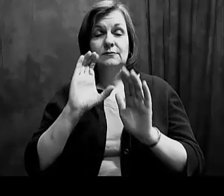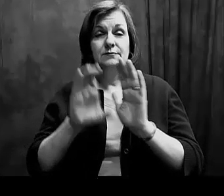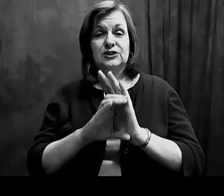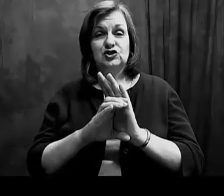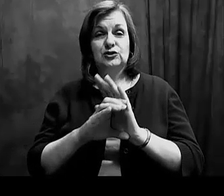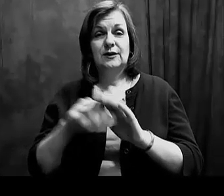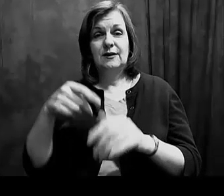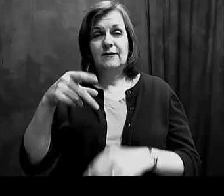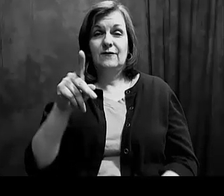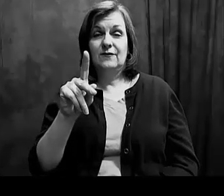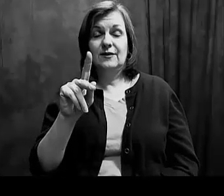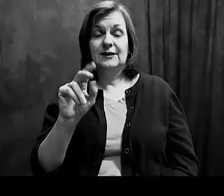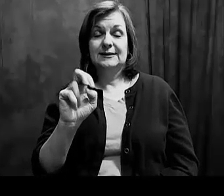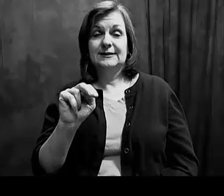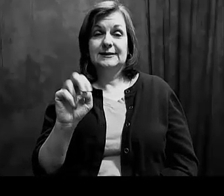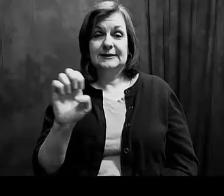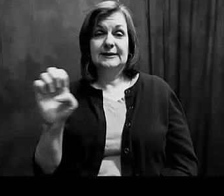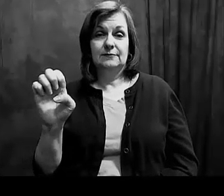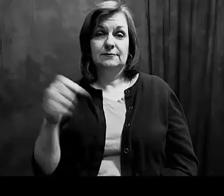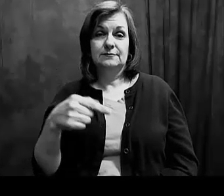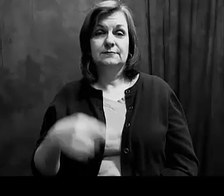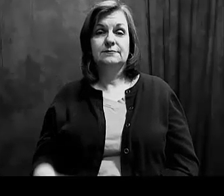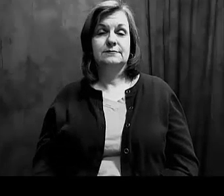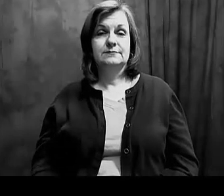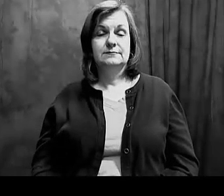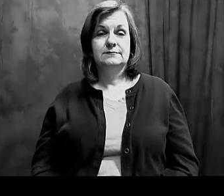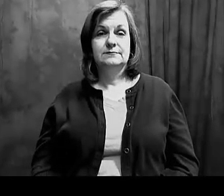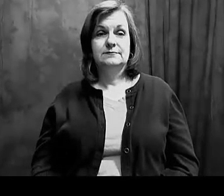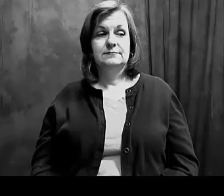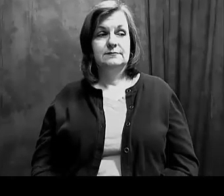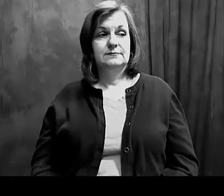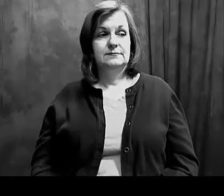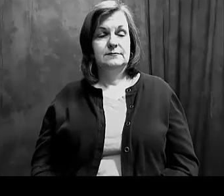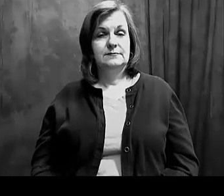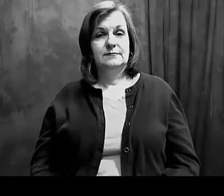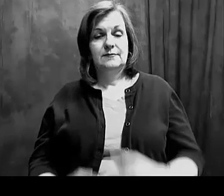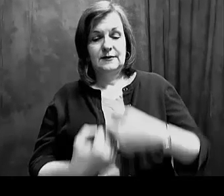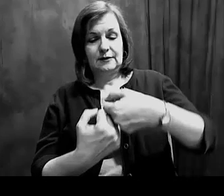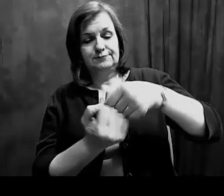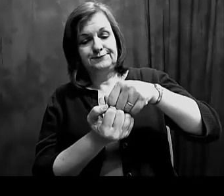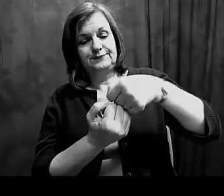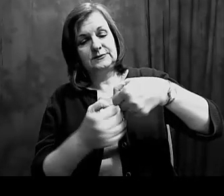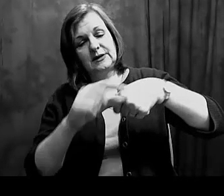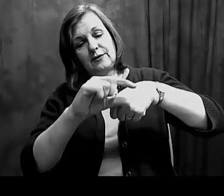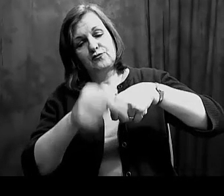so here's your knee -- this is your kneecap is your patella